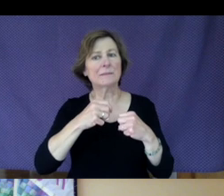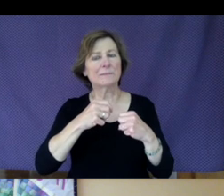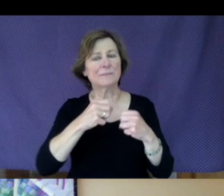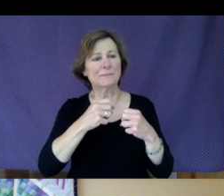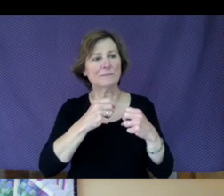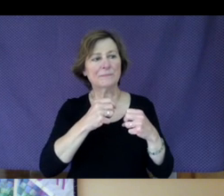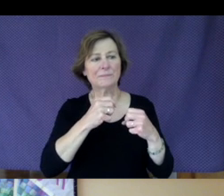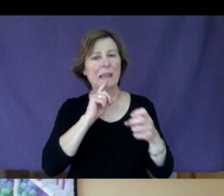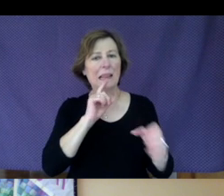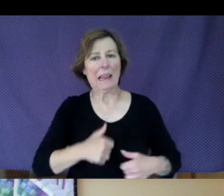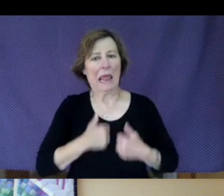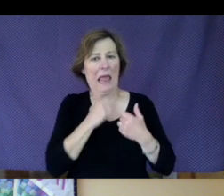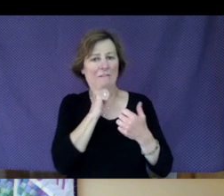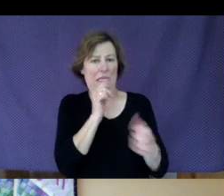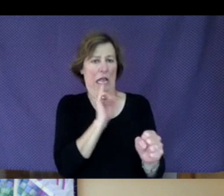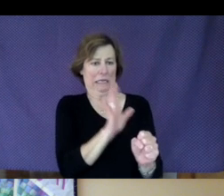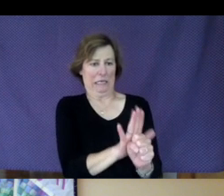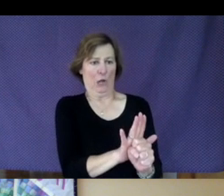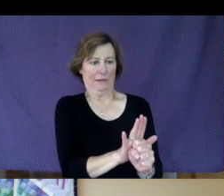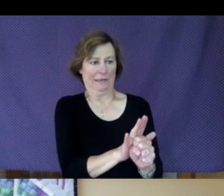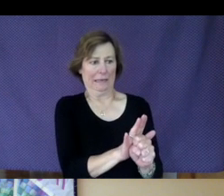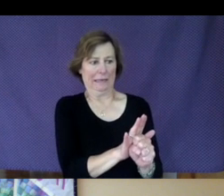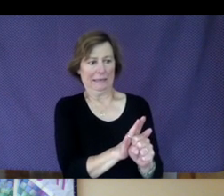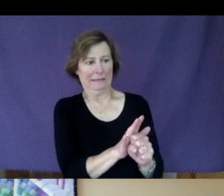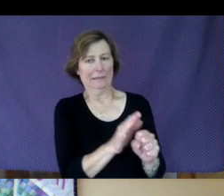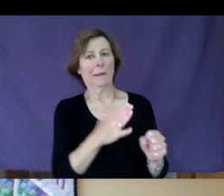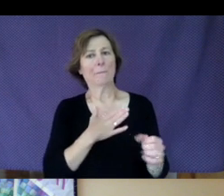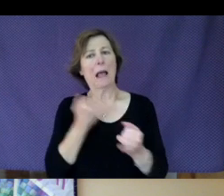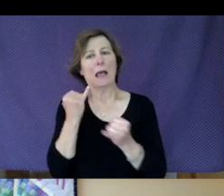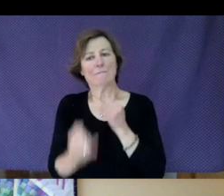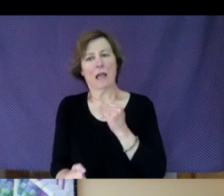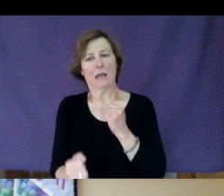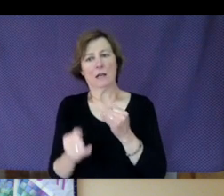This is his first birthday letter from January of this year